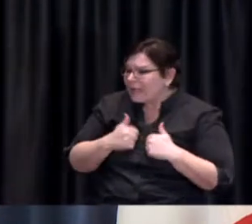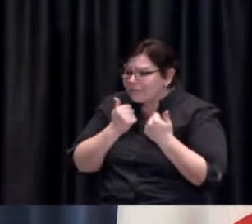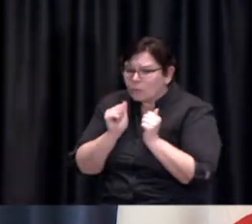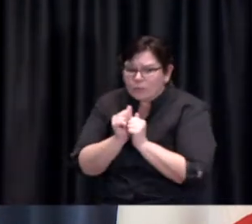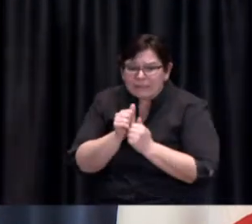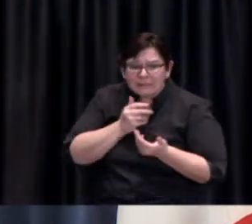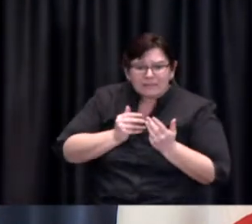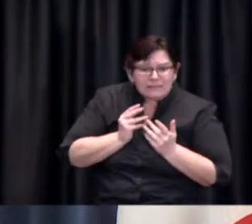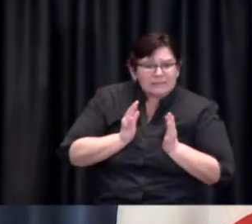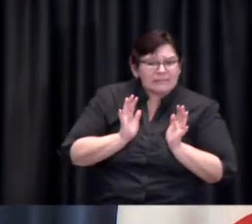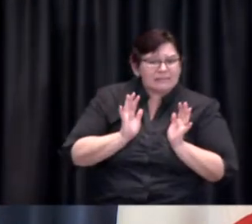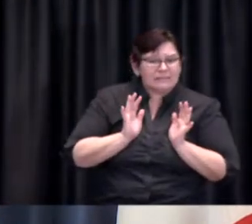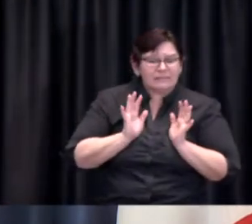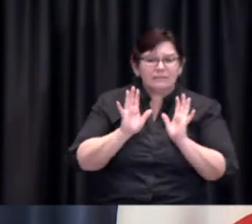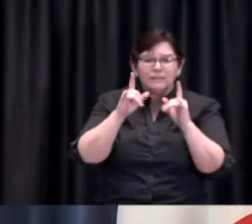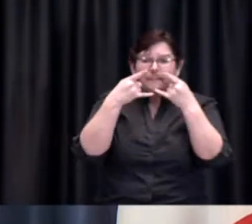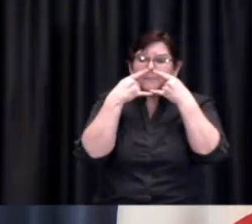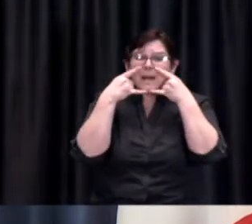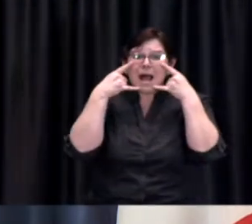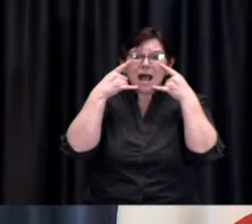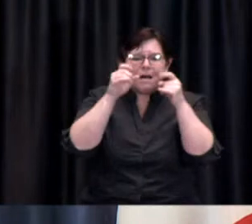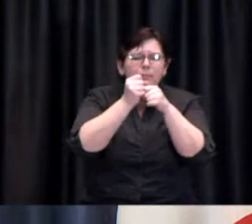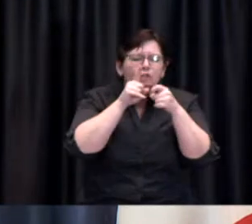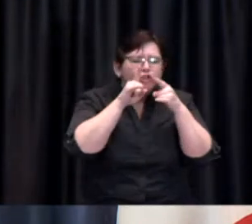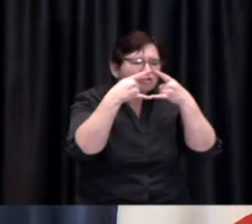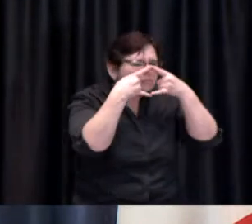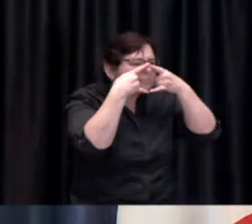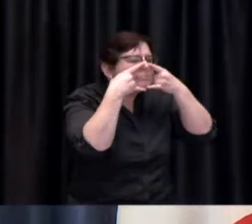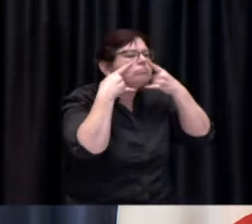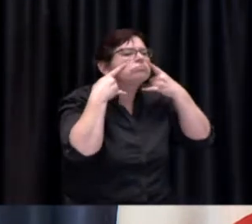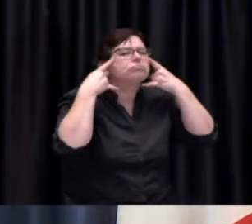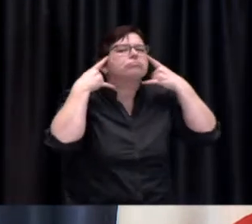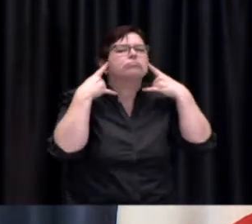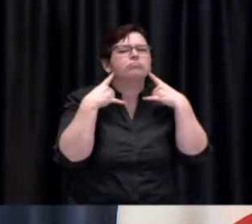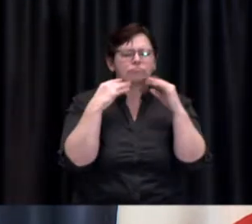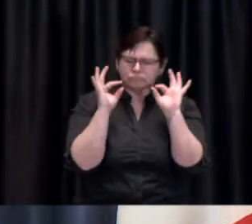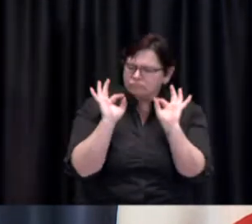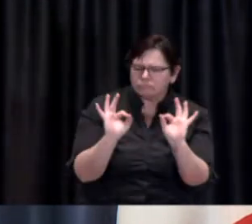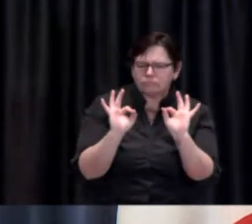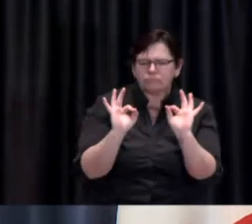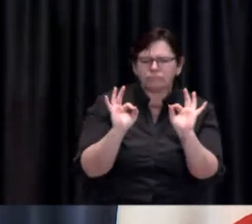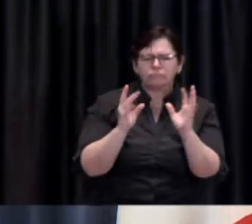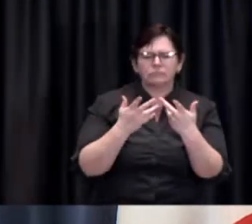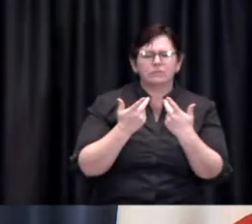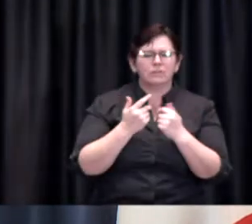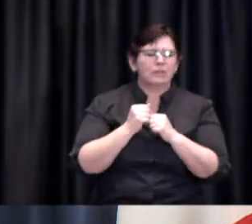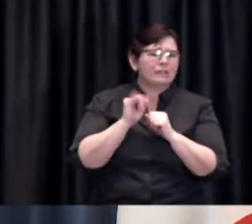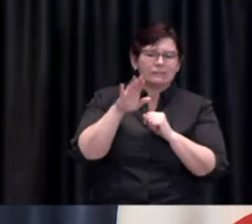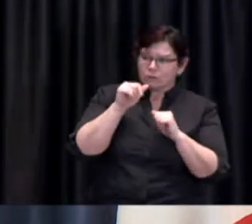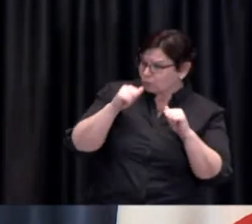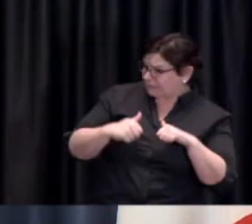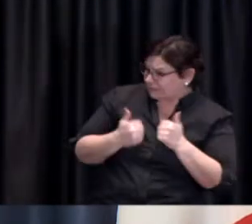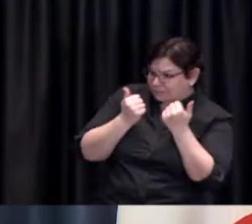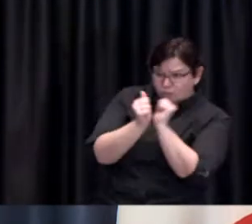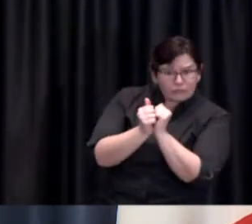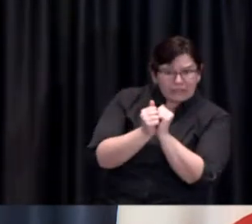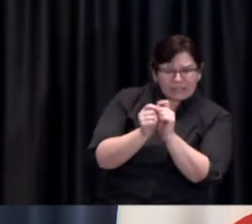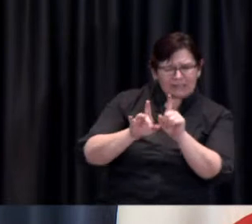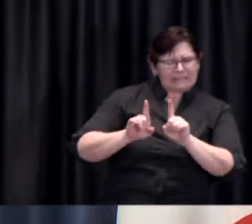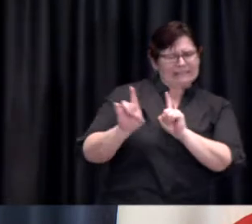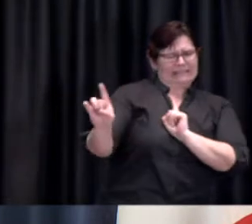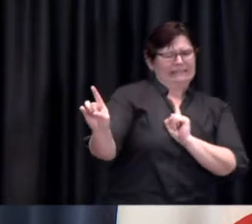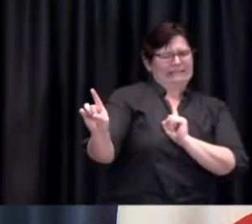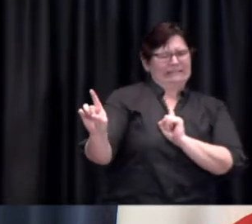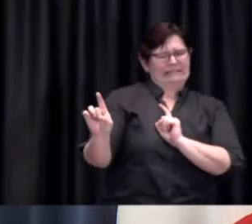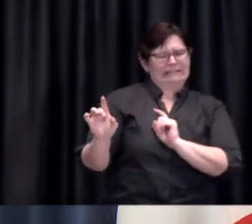keep as much physical distance as you can from people you don't live with and wash your hands regularly.